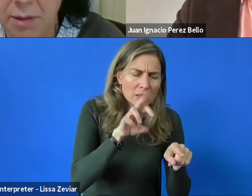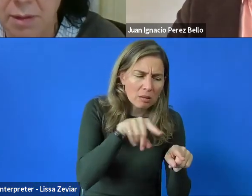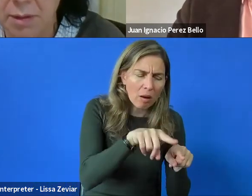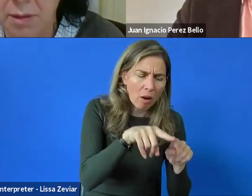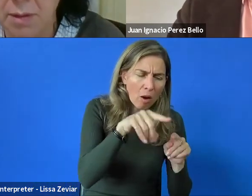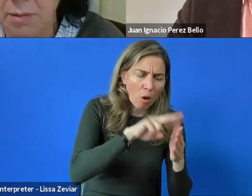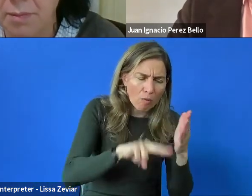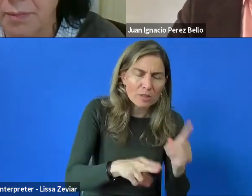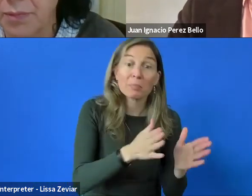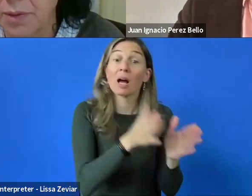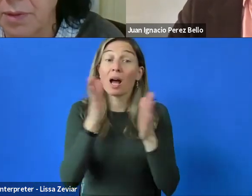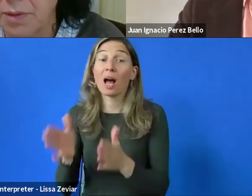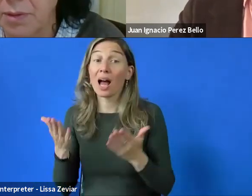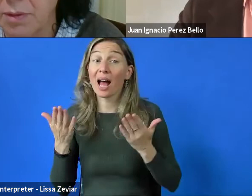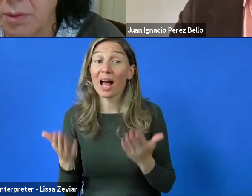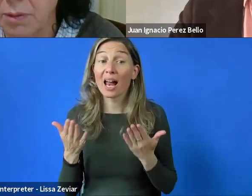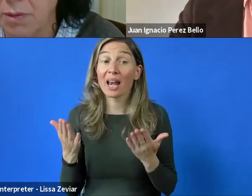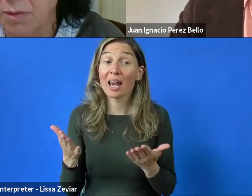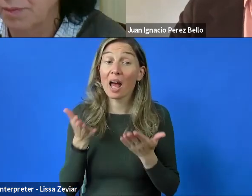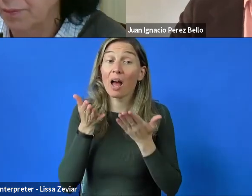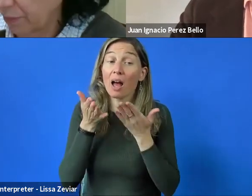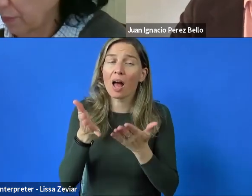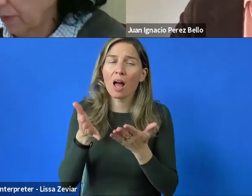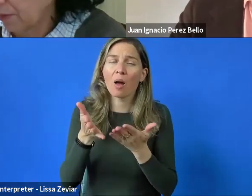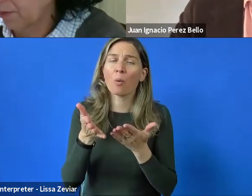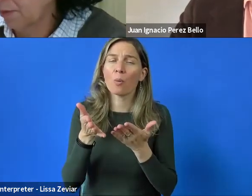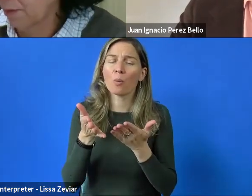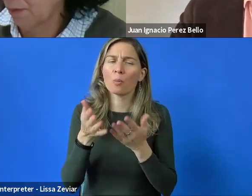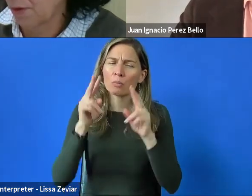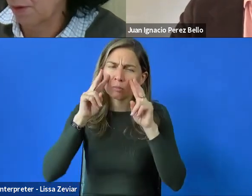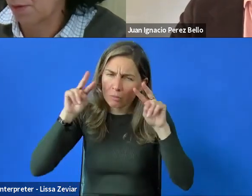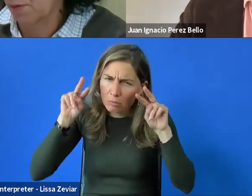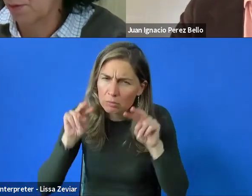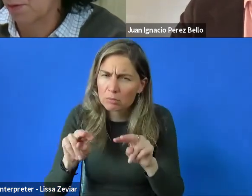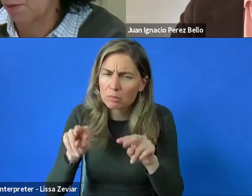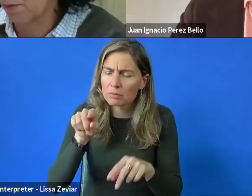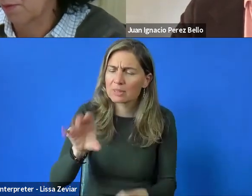The question now is what is specific to women with disabilities